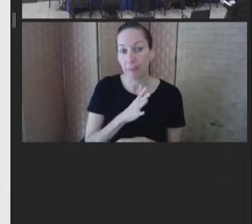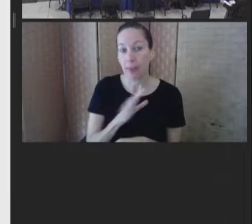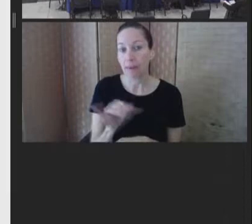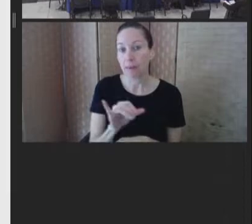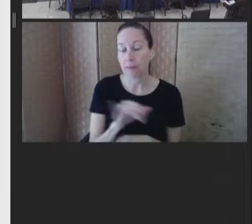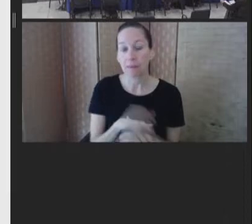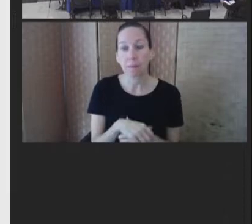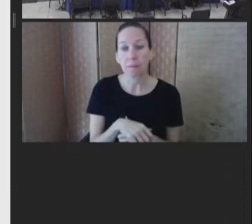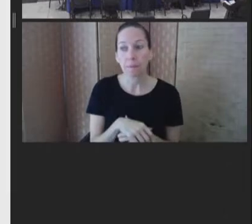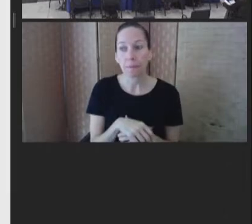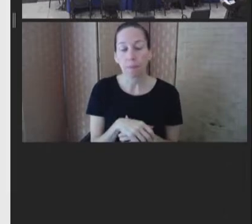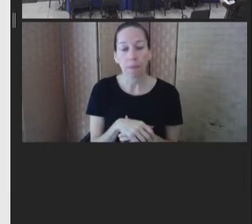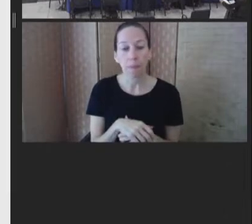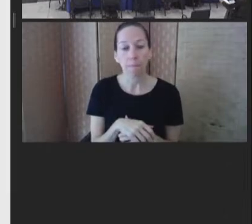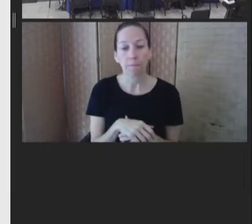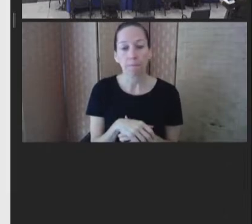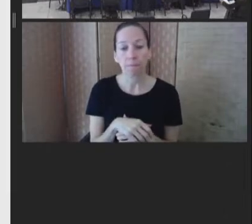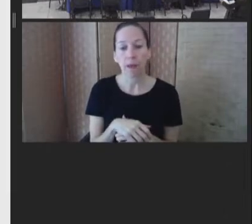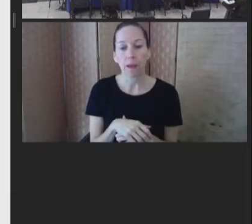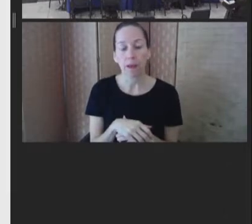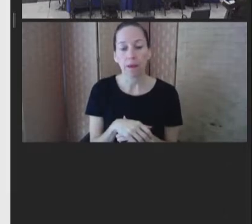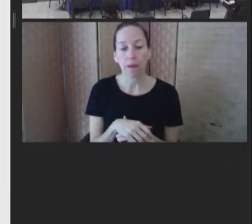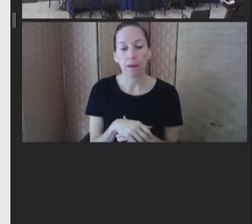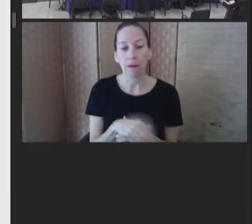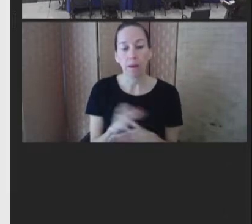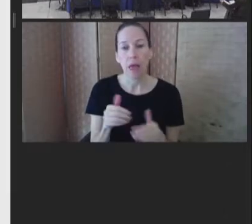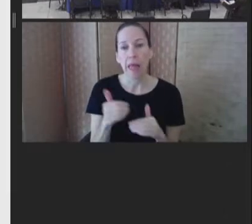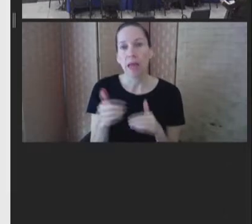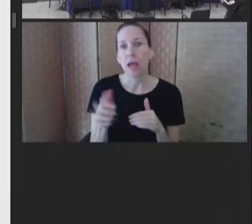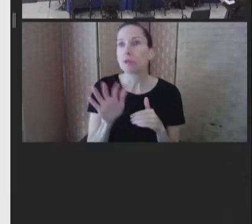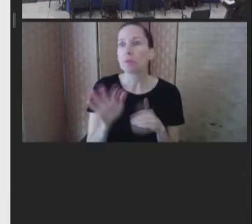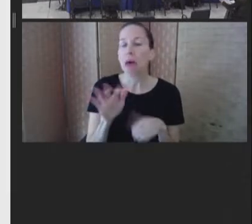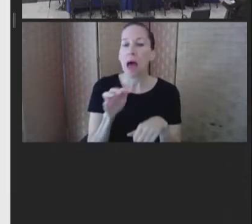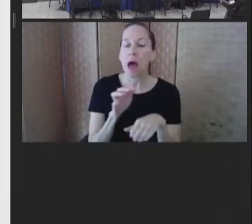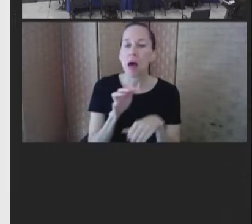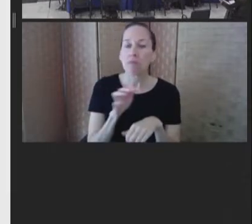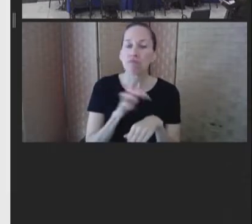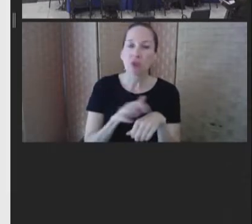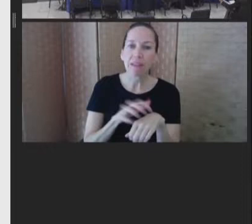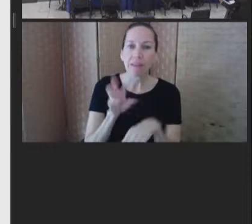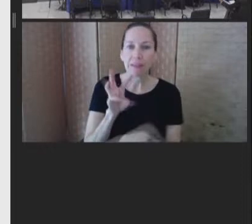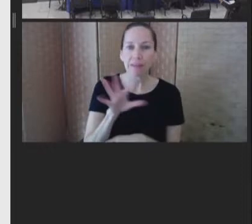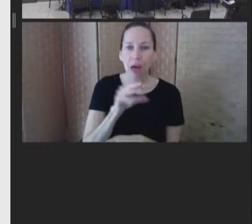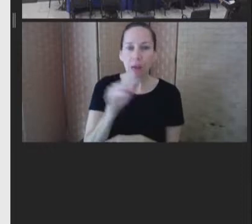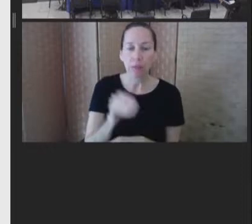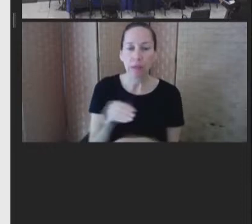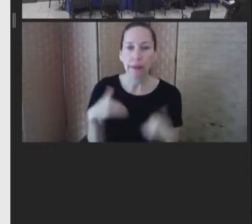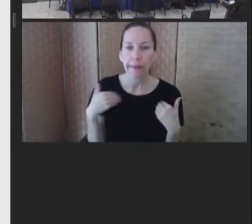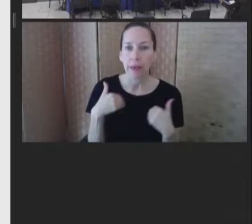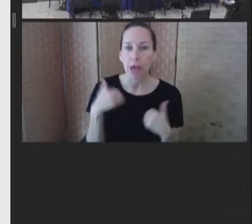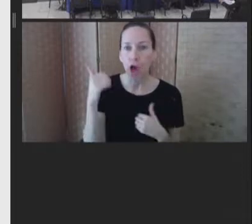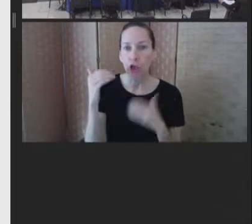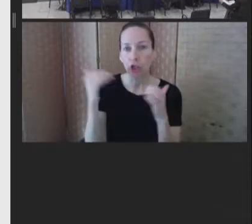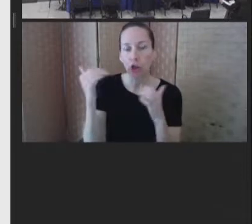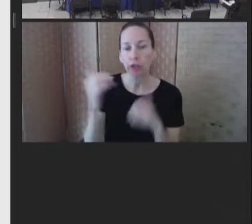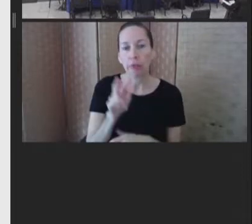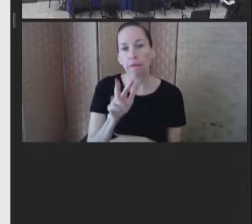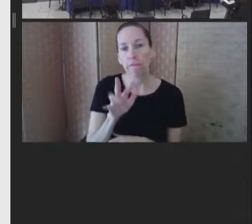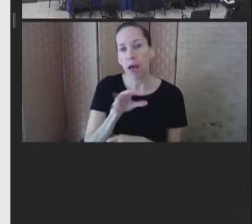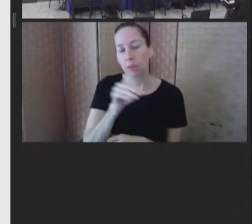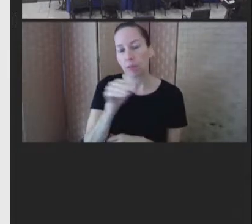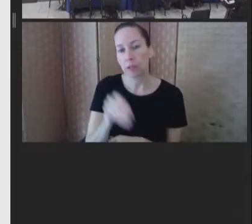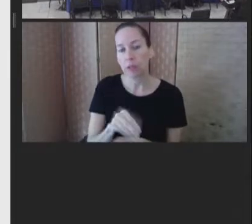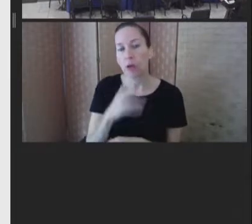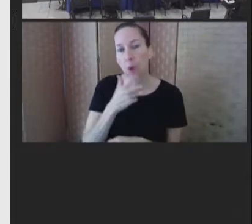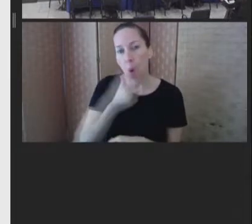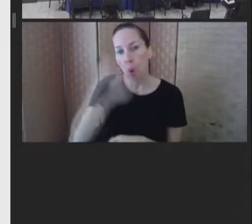then we had roughly 65 percent that were younger adult and 35 percent that were older adult. Next.